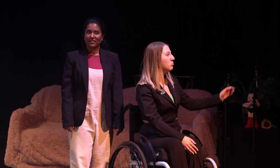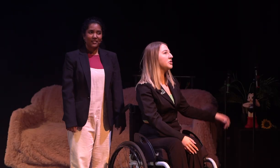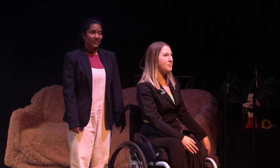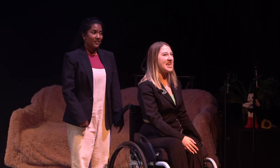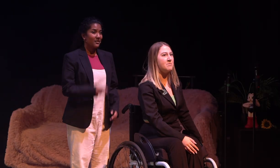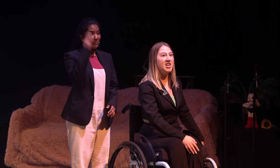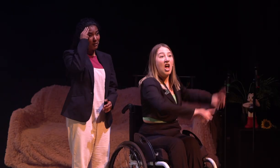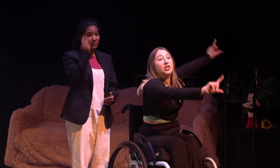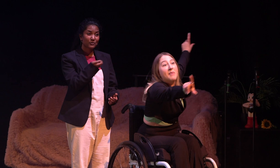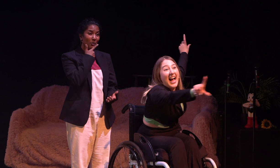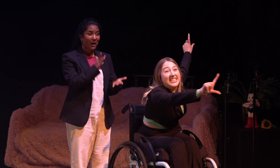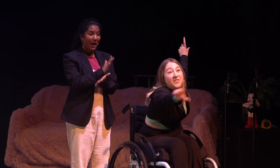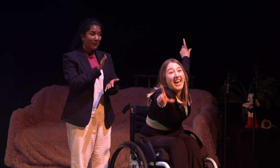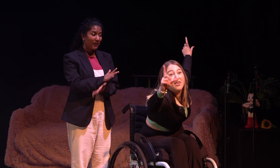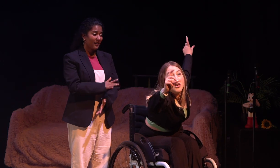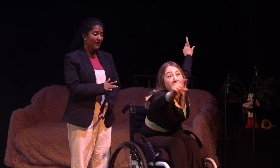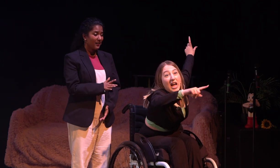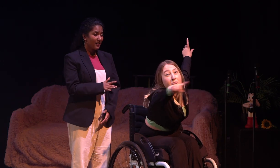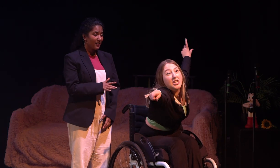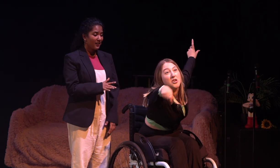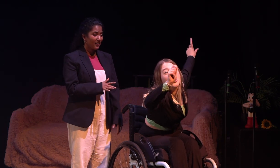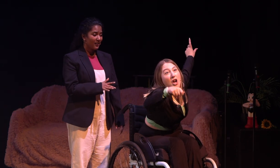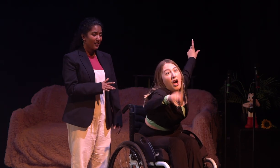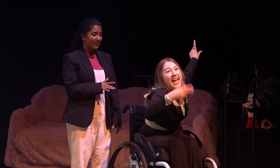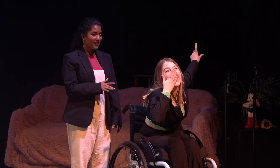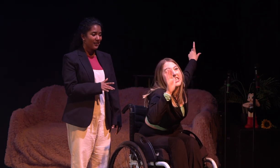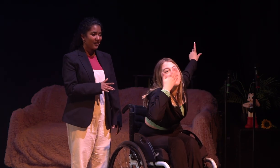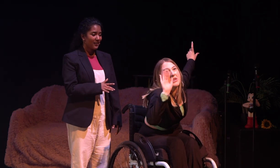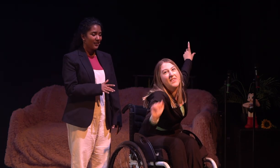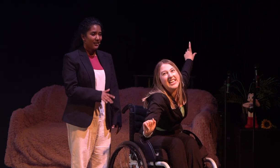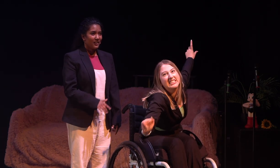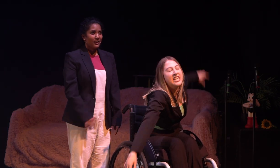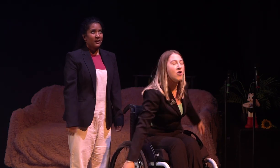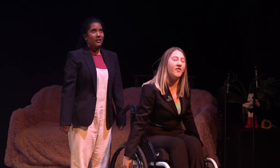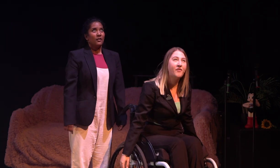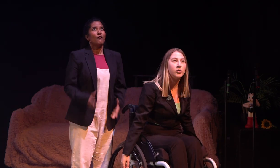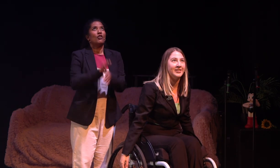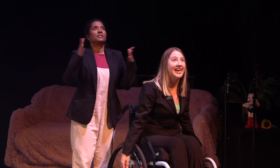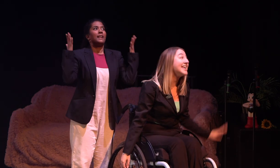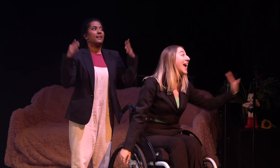Mum's beaming. ‘Do y’mind if for get a few snaps of yous and our Katy